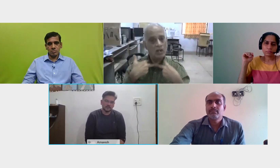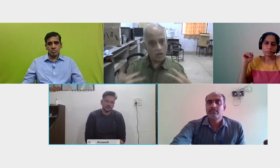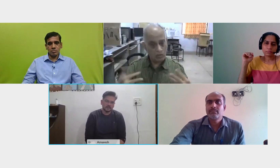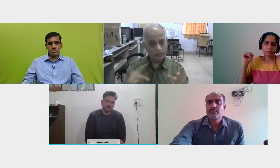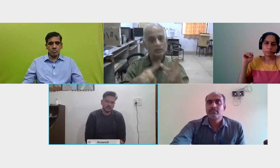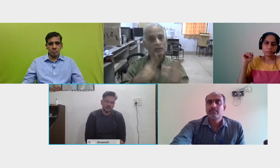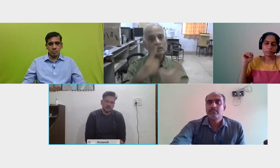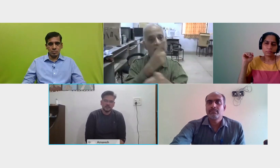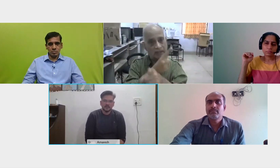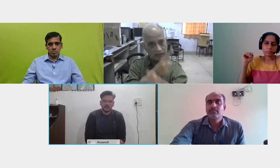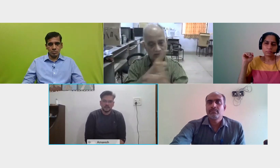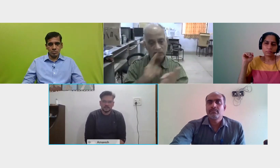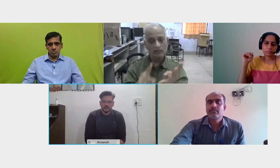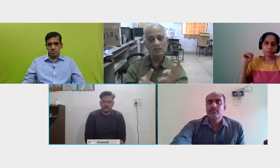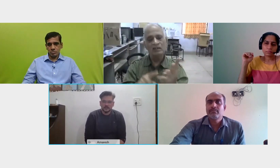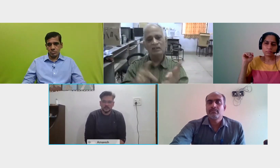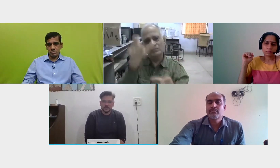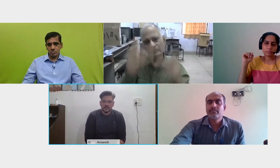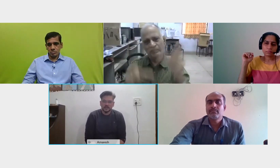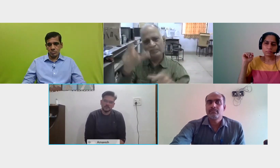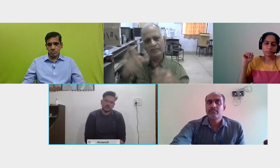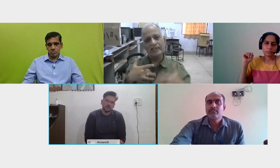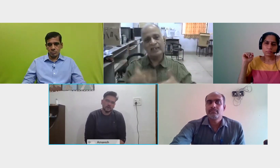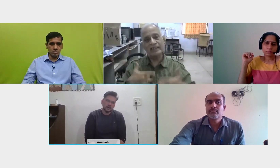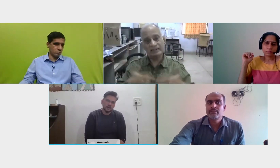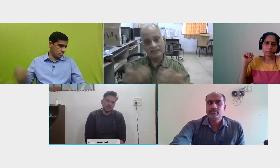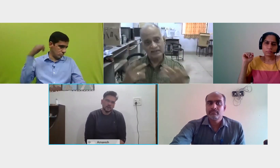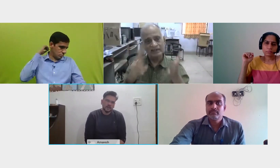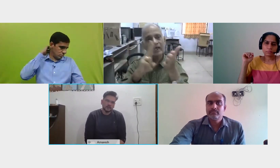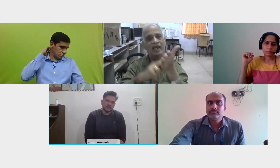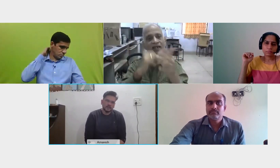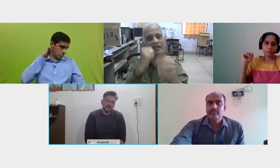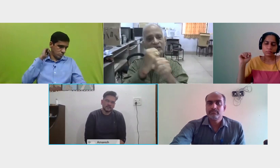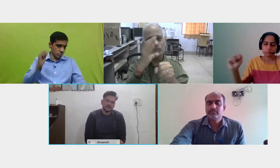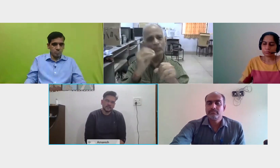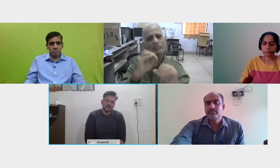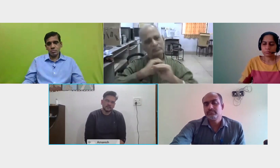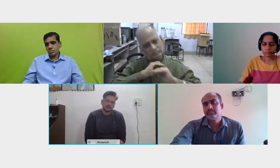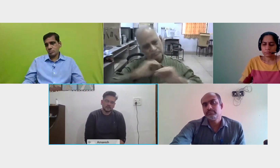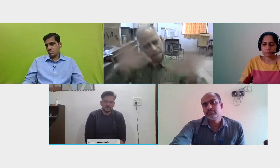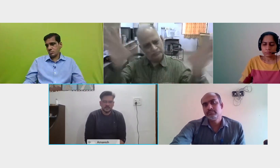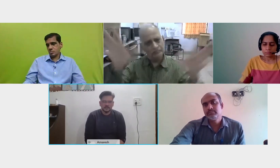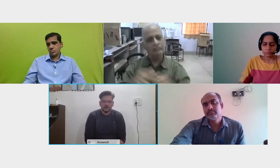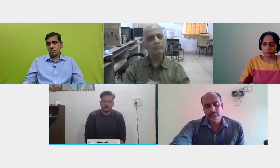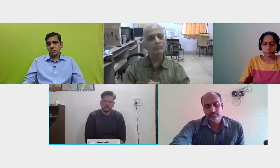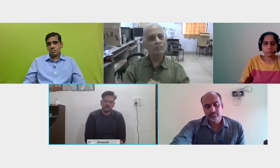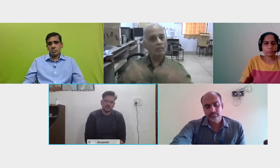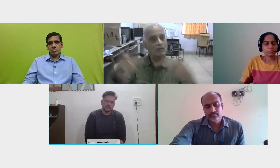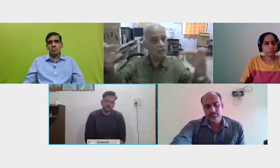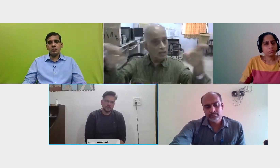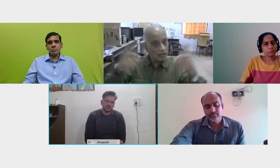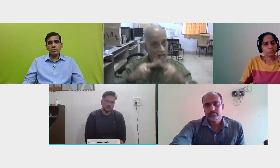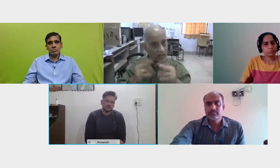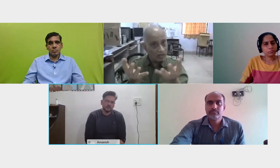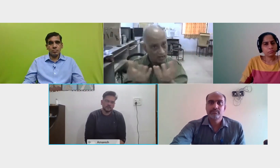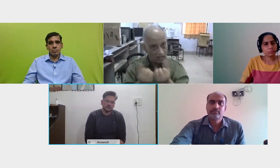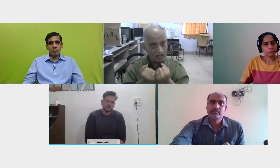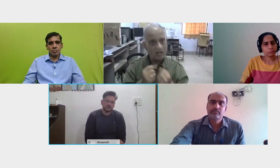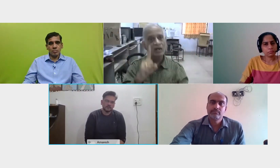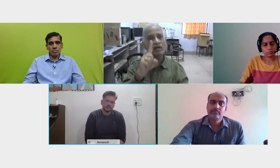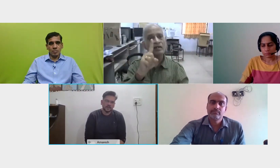At that we did not have such things that we have now so we have to write letters and send